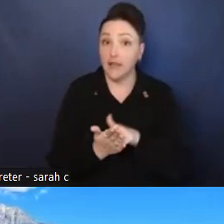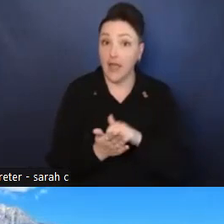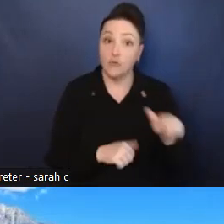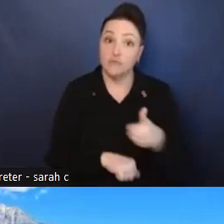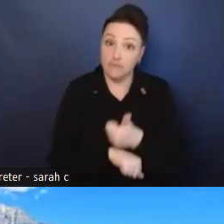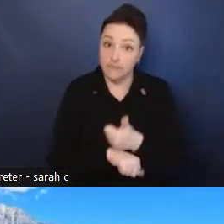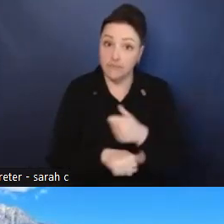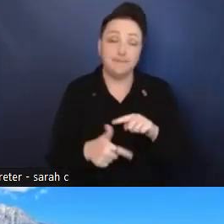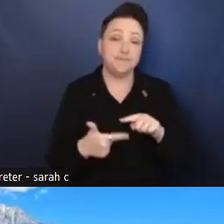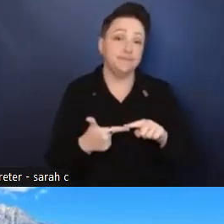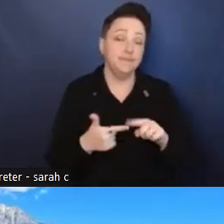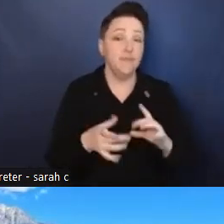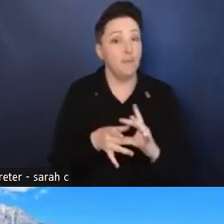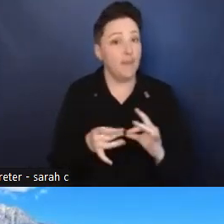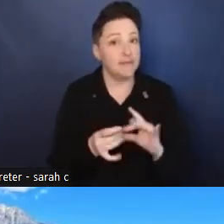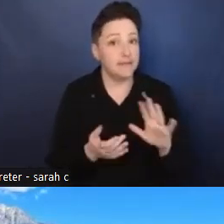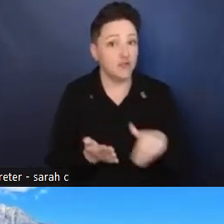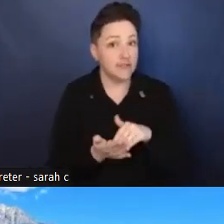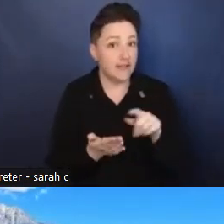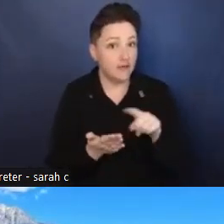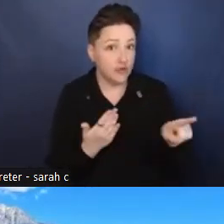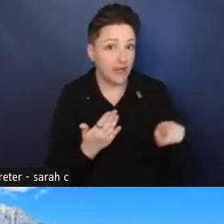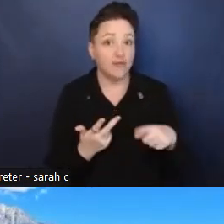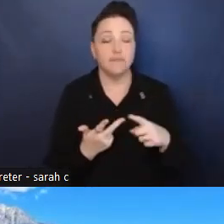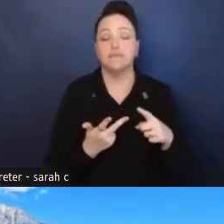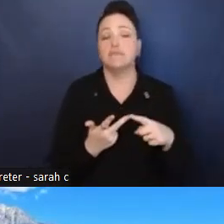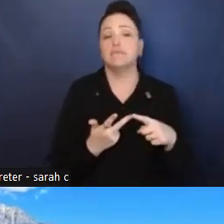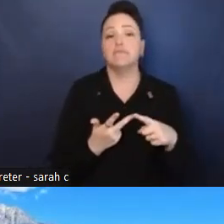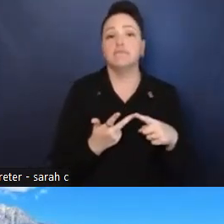upcoming appointments. So it's in English and Spanish so we're pretty excited about it.